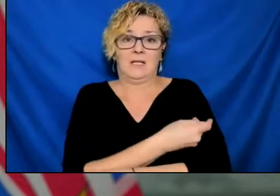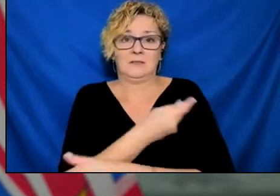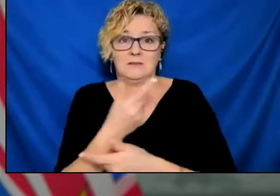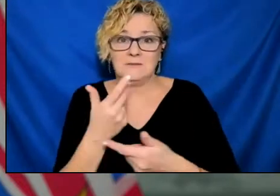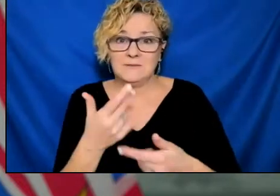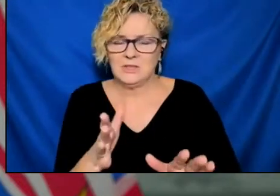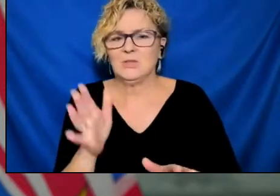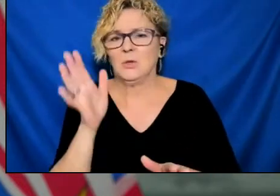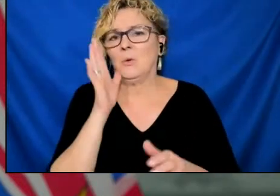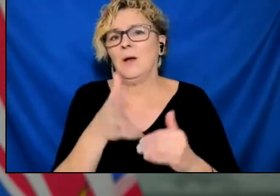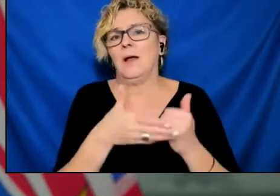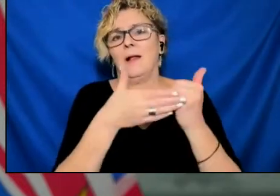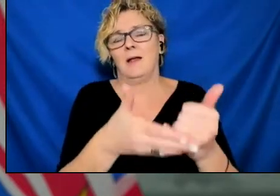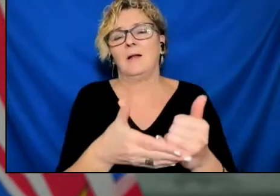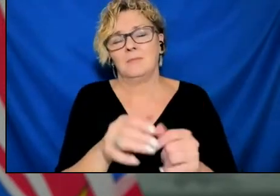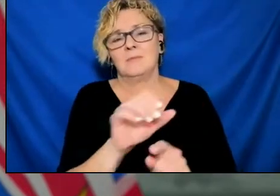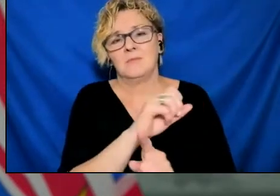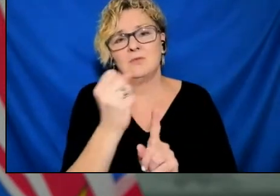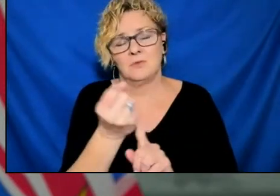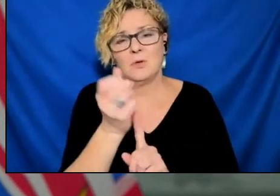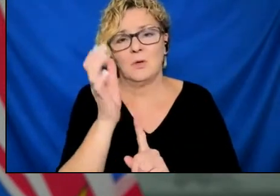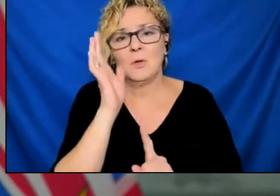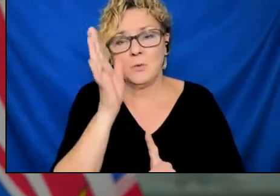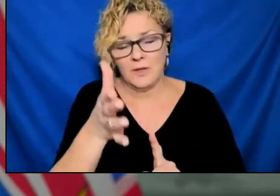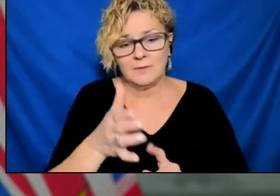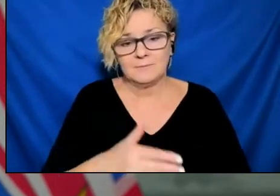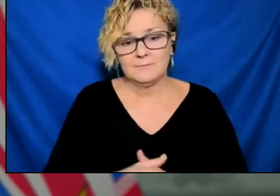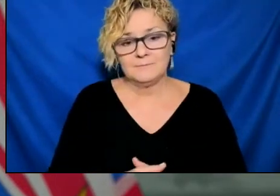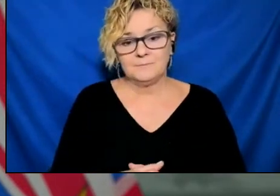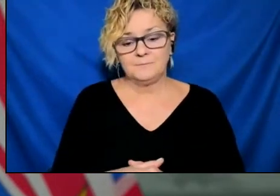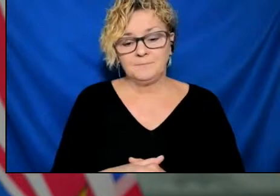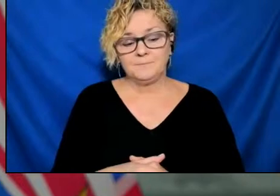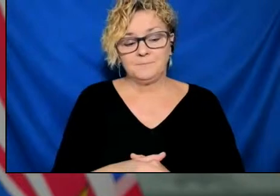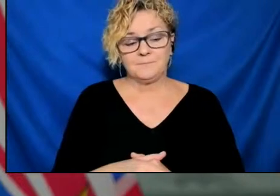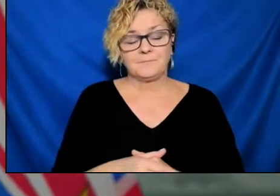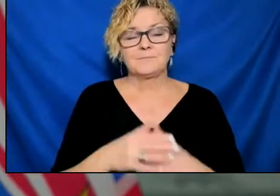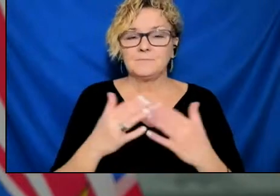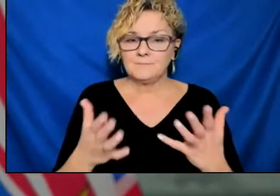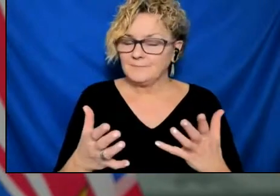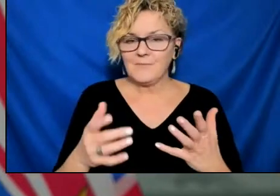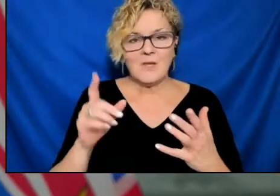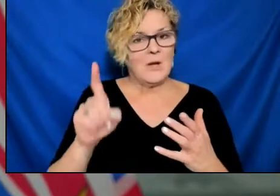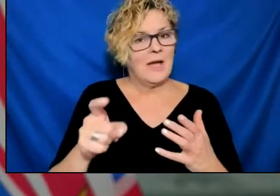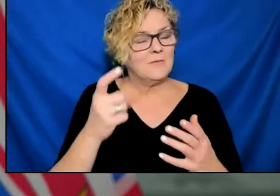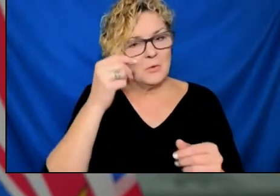that worked for us to the last part of these this last 20